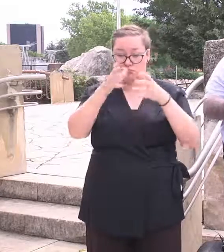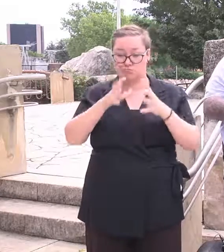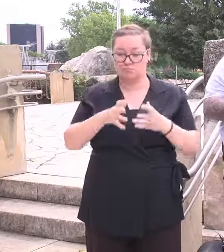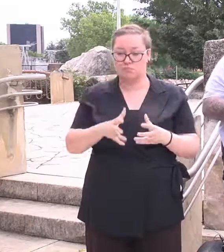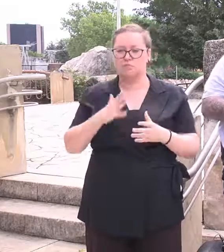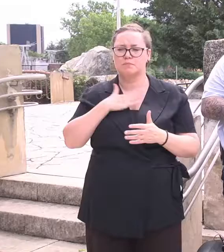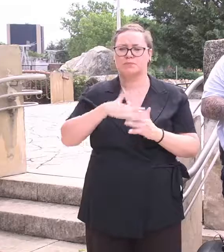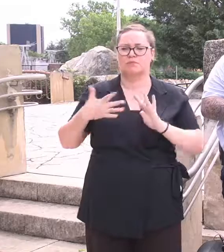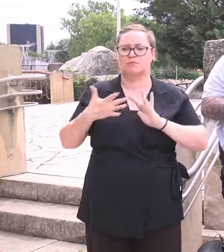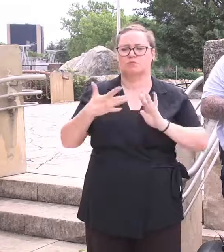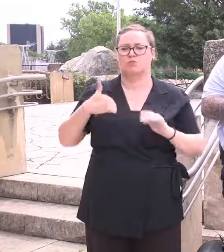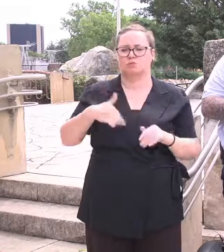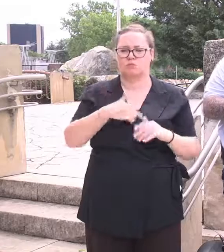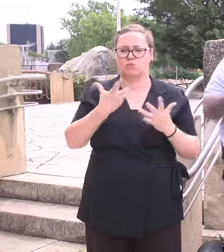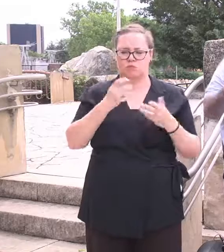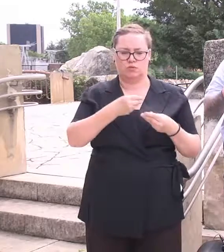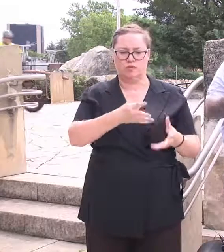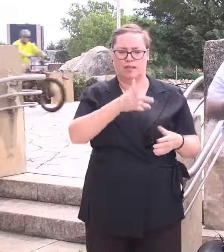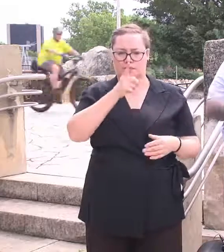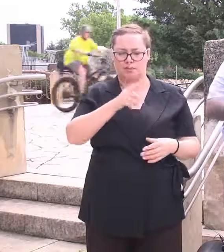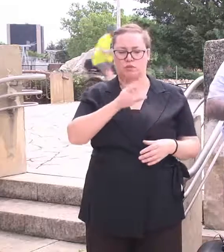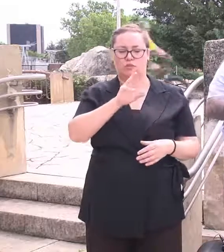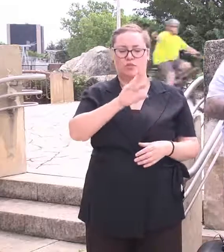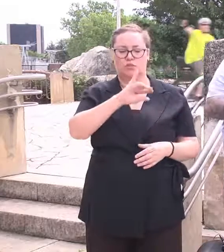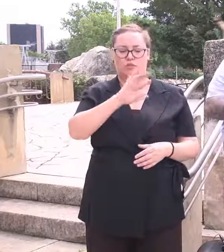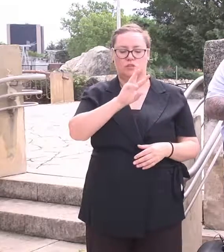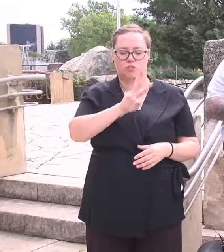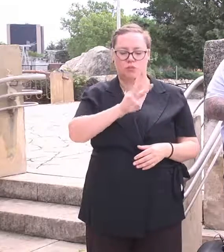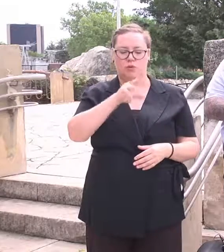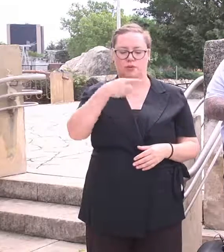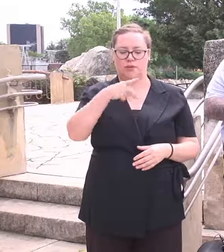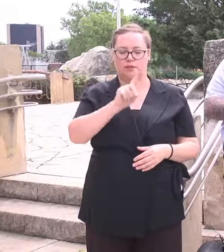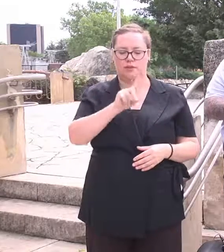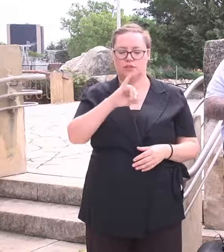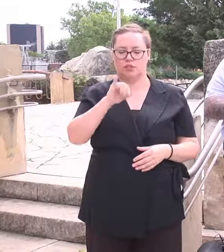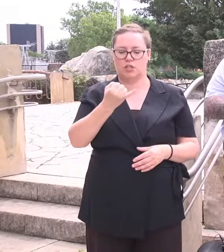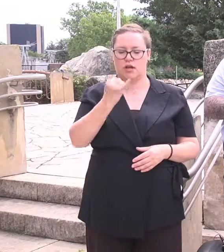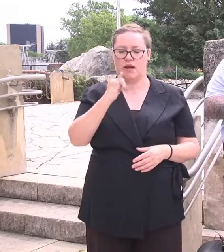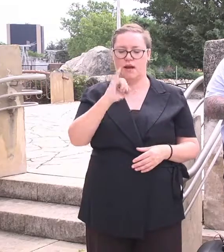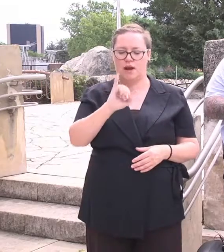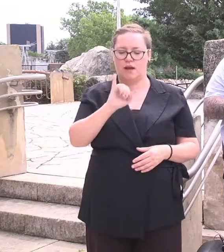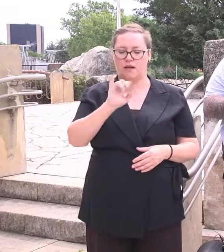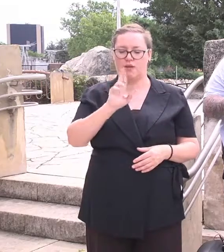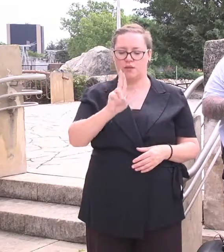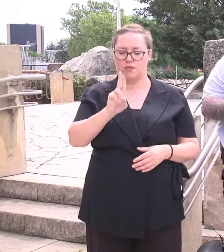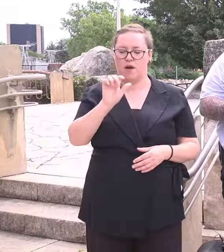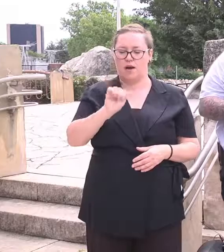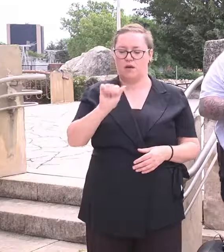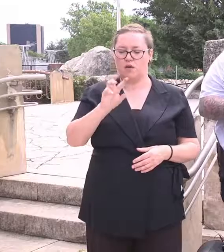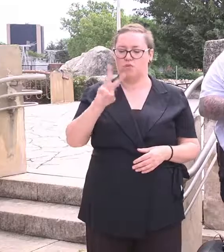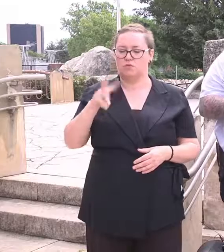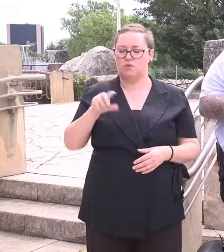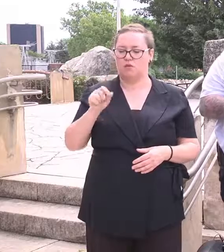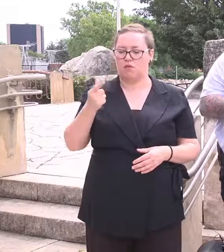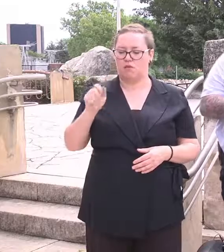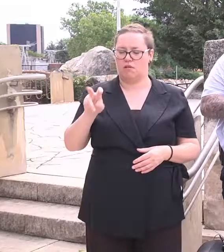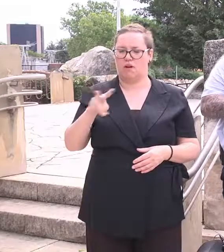us uh contact us at WPD jiu at ww.gov um and I'll let Alex talk to you guys about when the when the